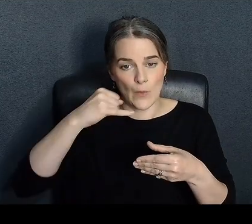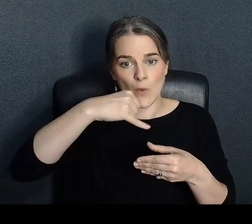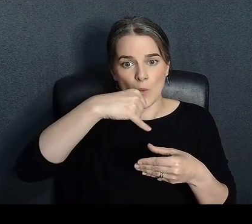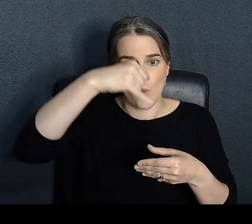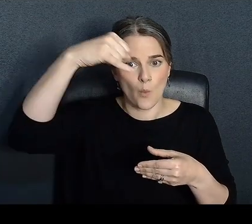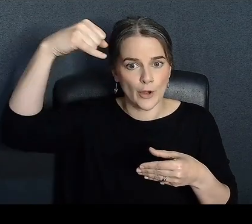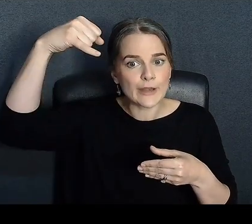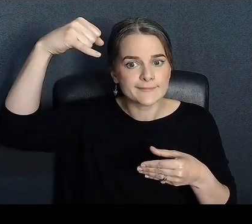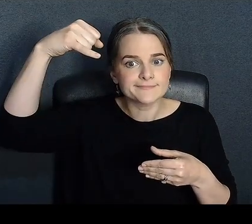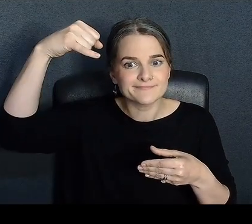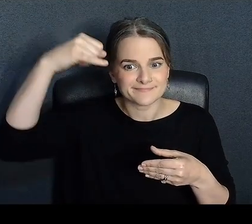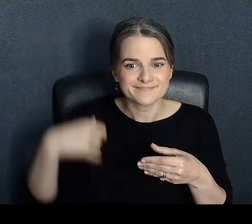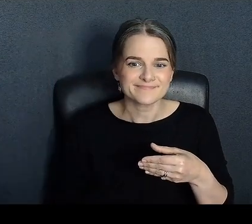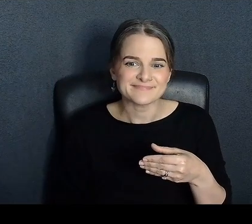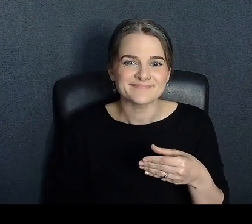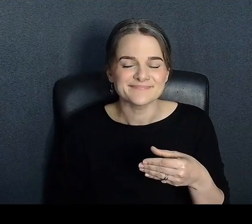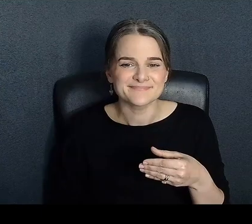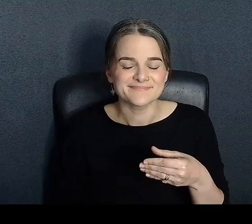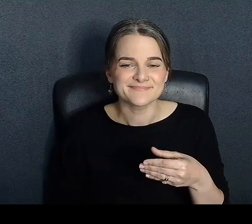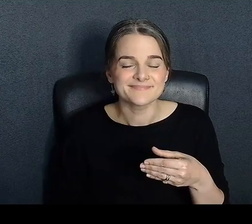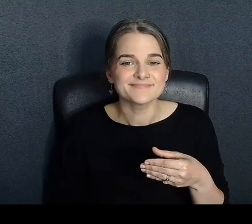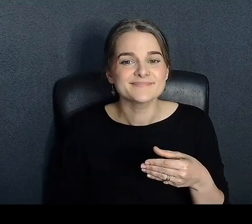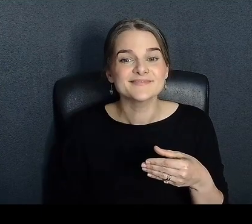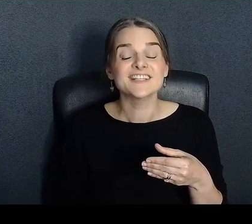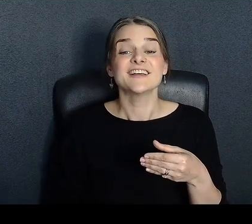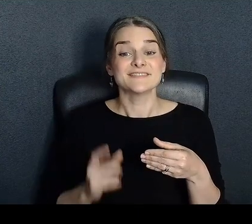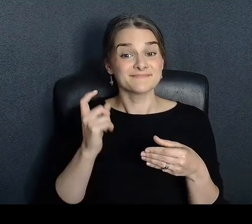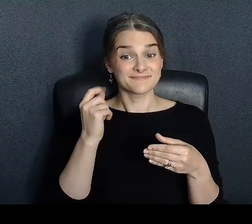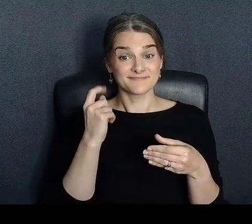And that would bypass the handset of a corded phone.